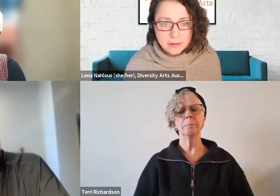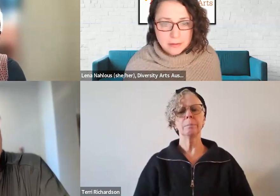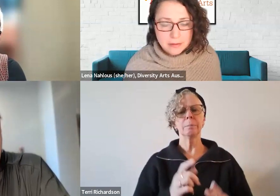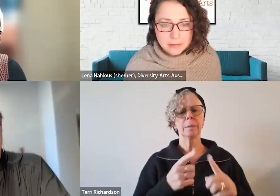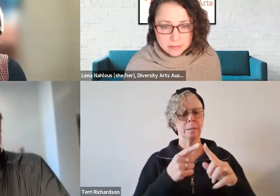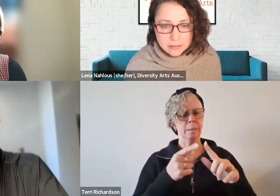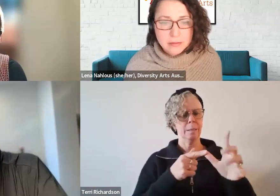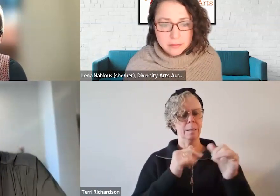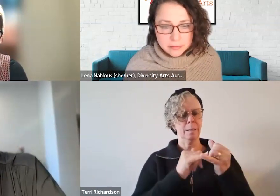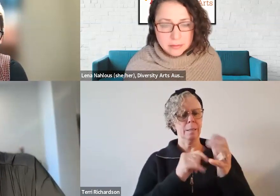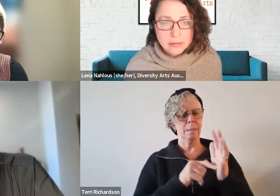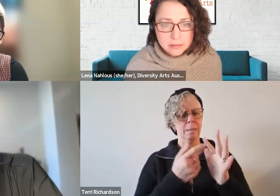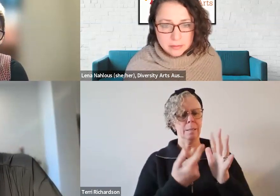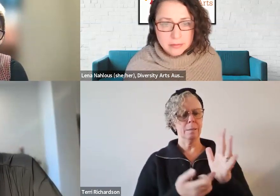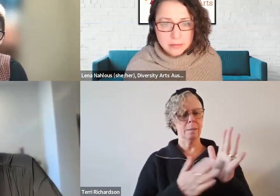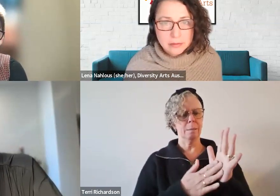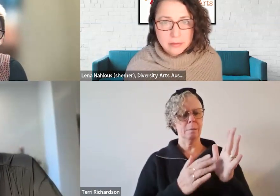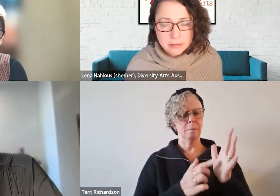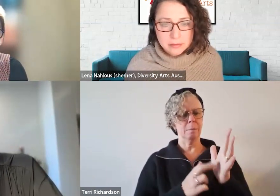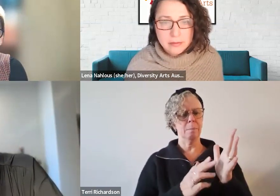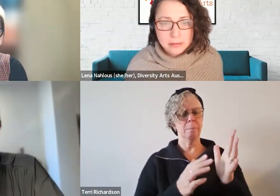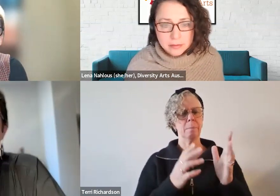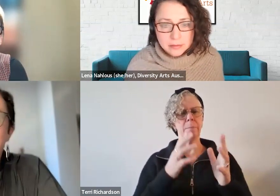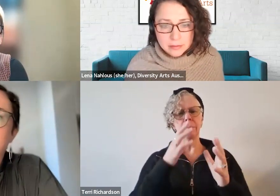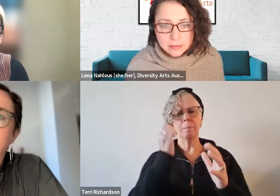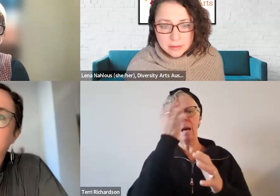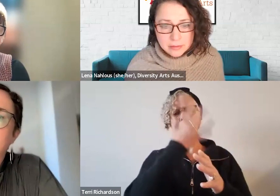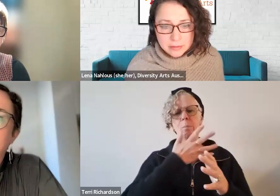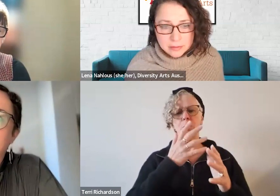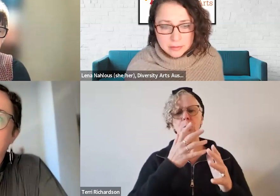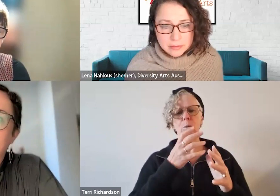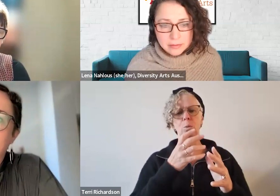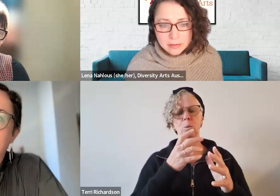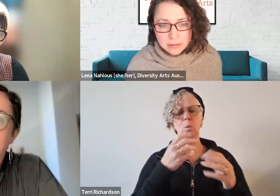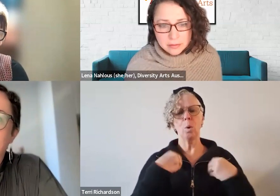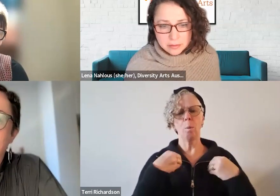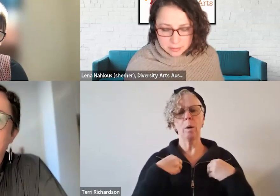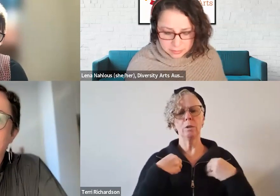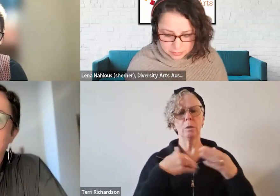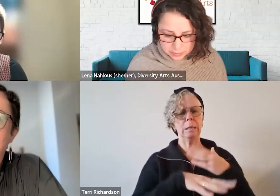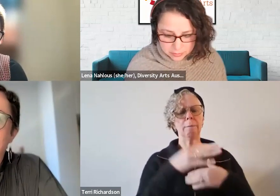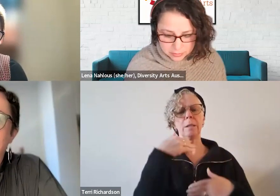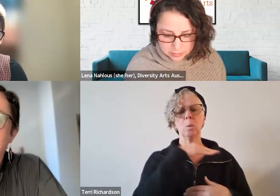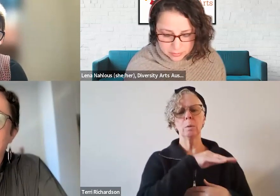Aboriginal Corporation in Victoria. And they represent quite a diverse set of